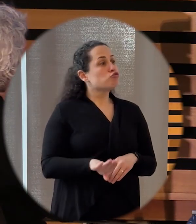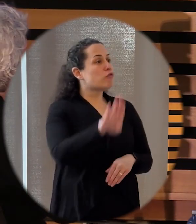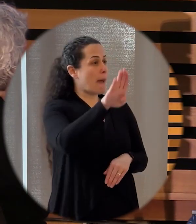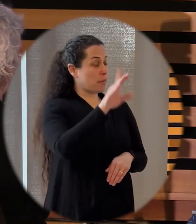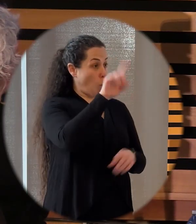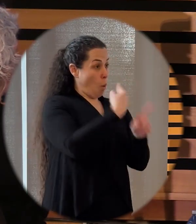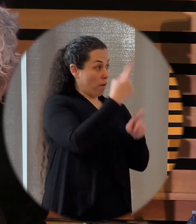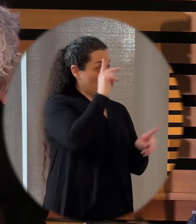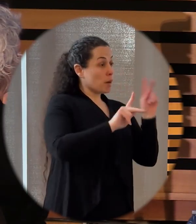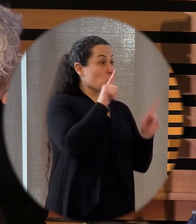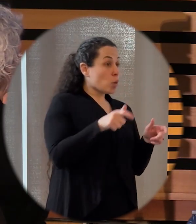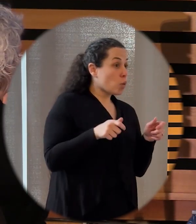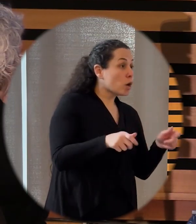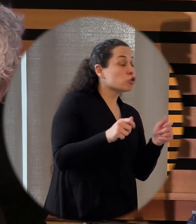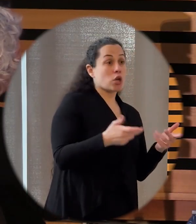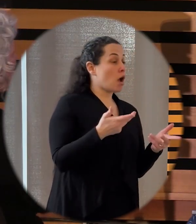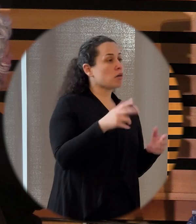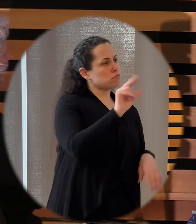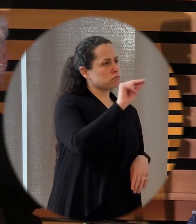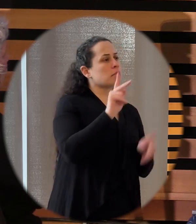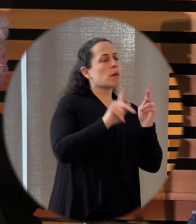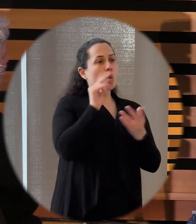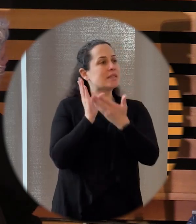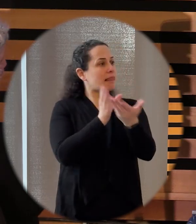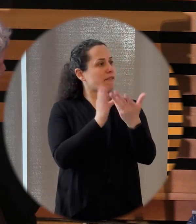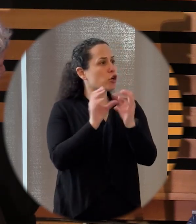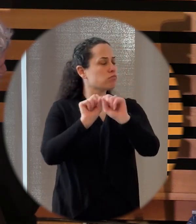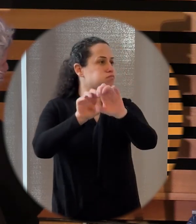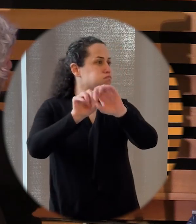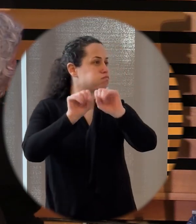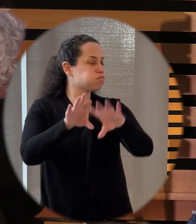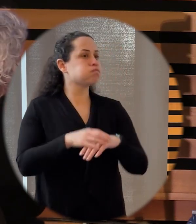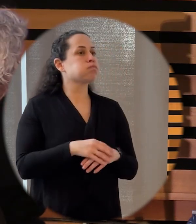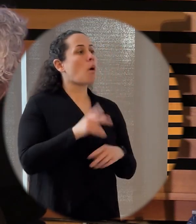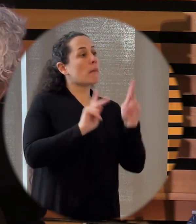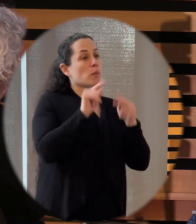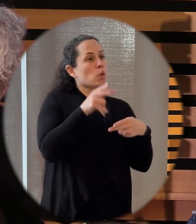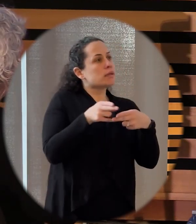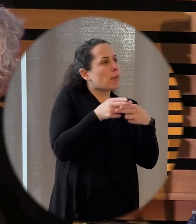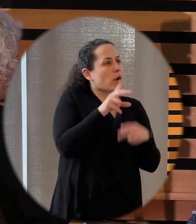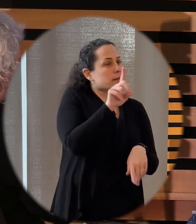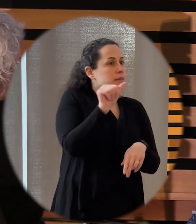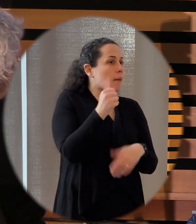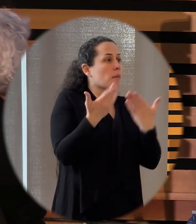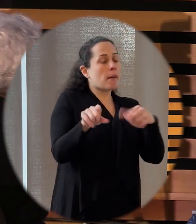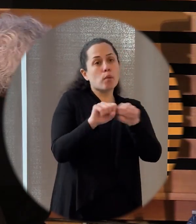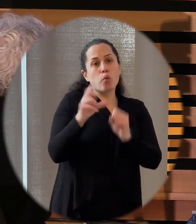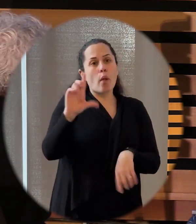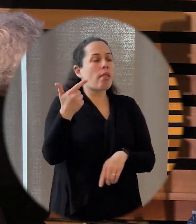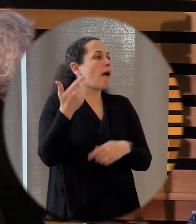delivery people use. people who are temporarily um disabled and we need to start thinking in that